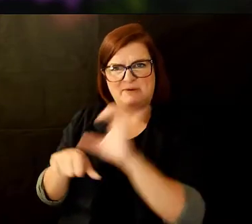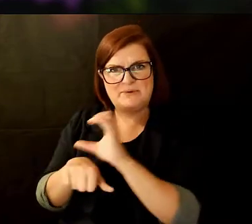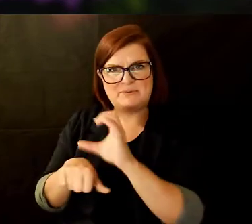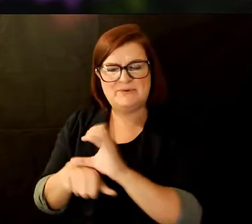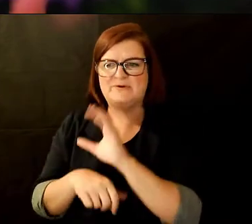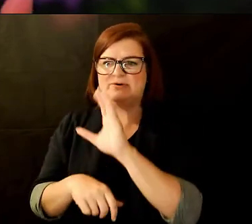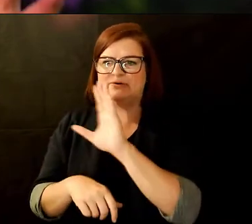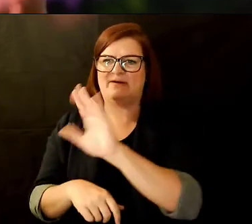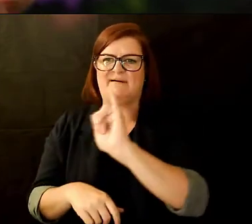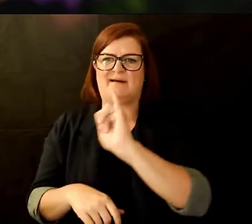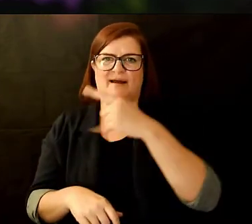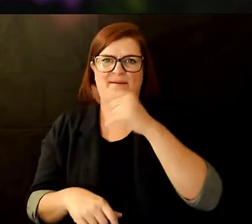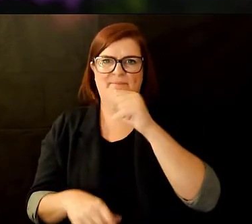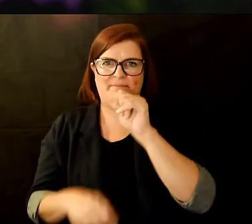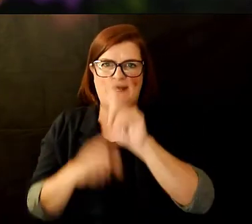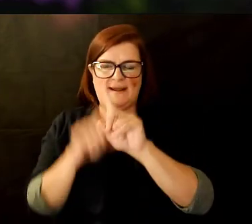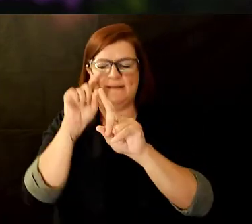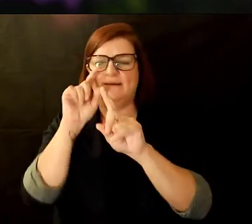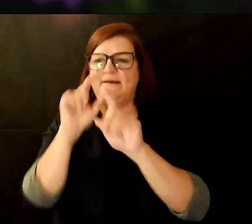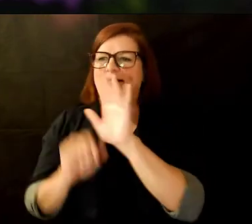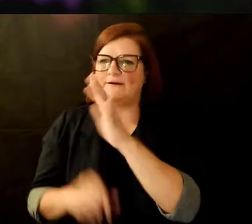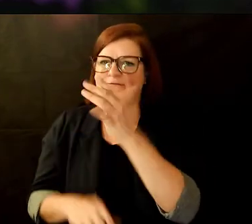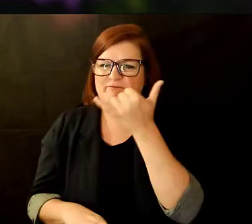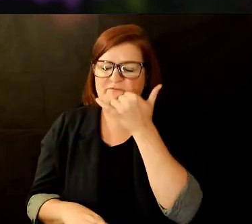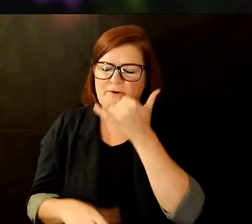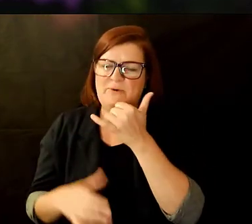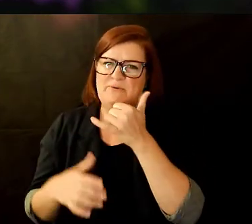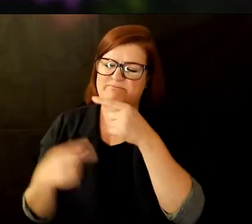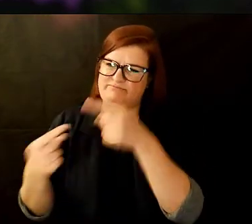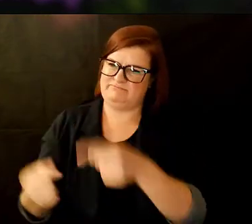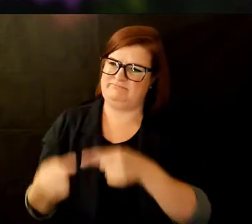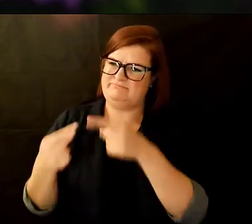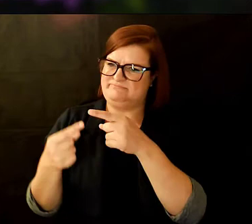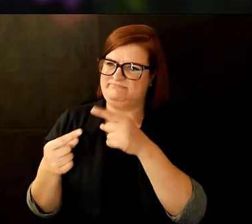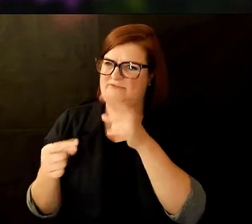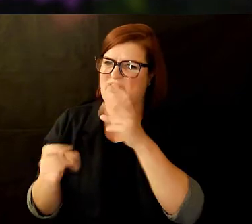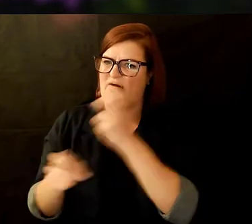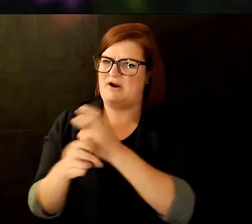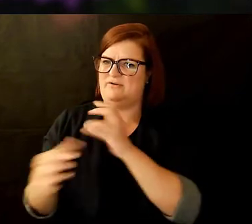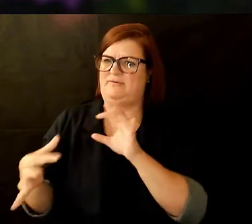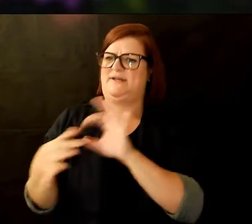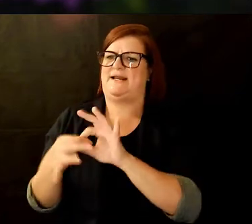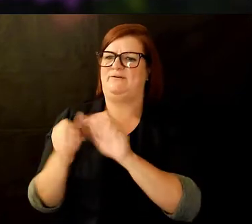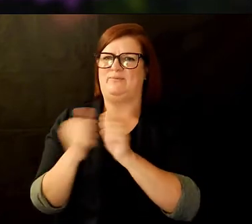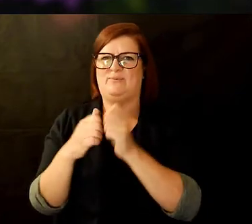or their iPads or their phones in connecting with our telehealth services.